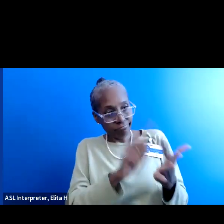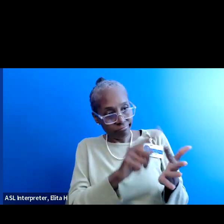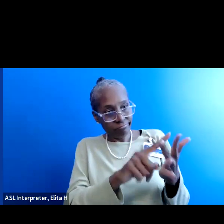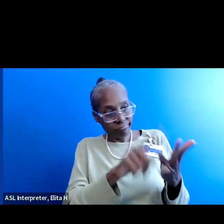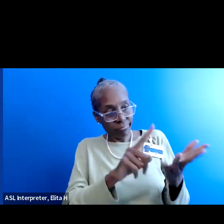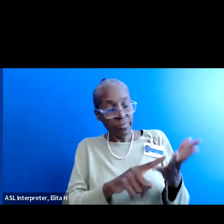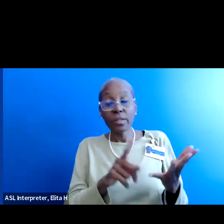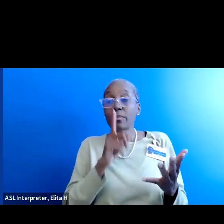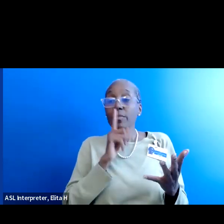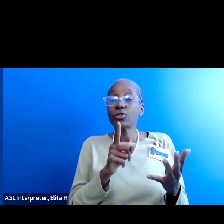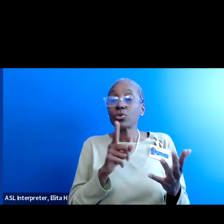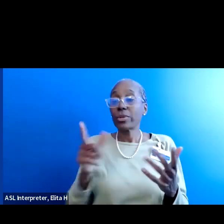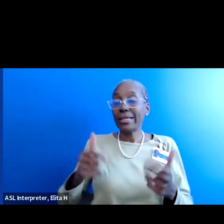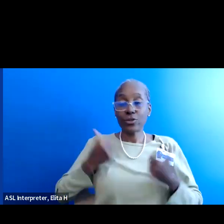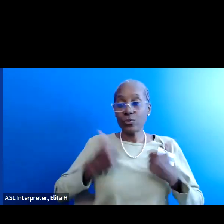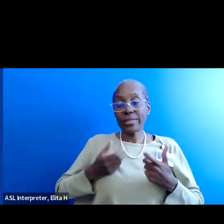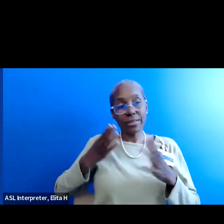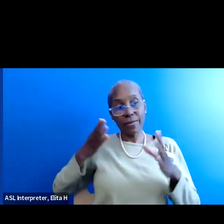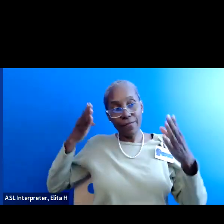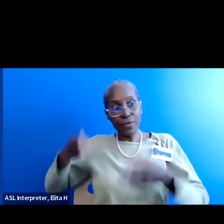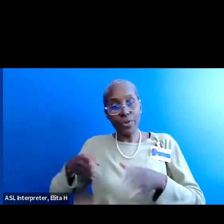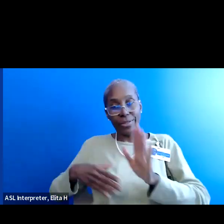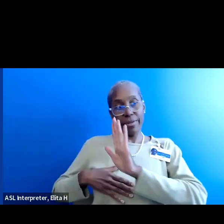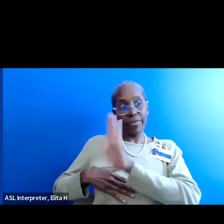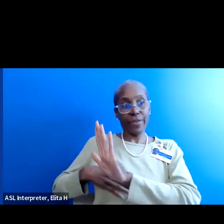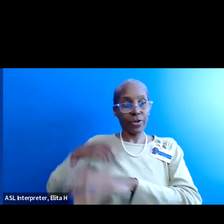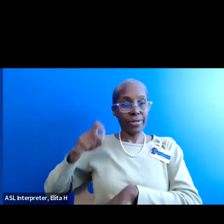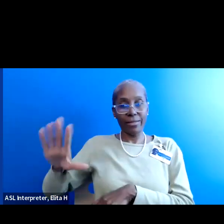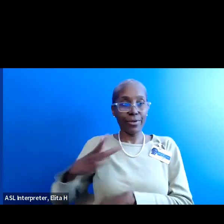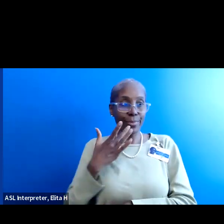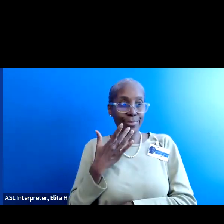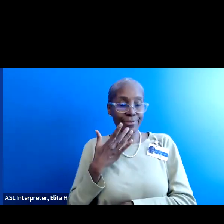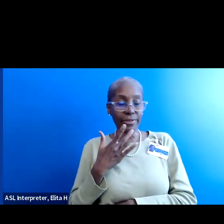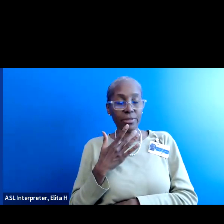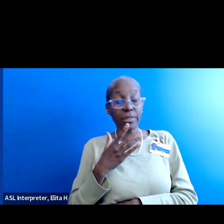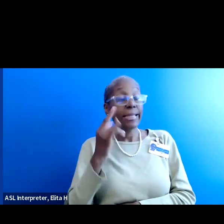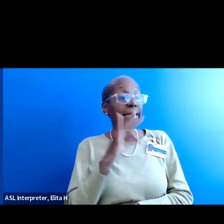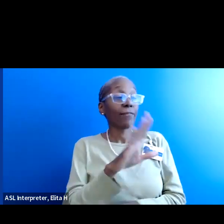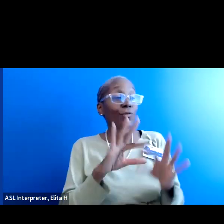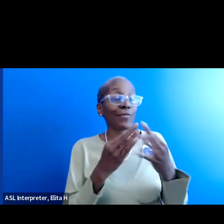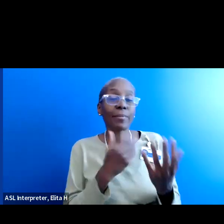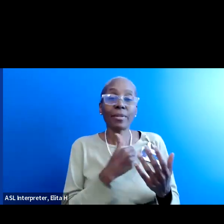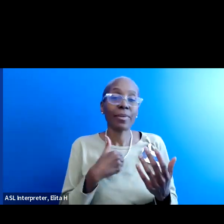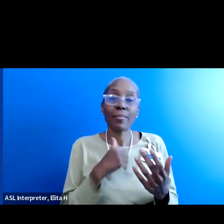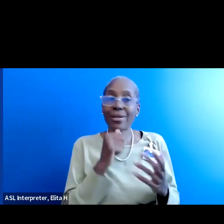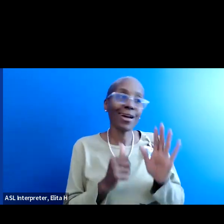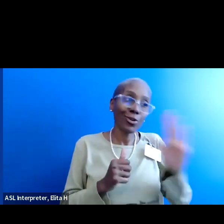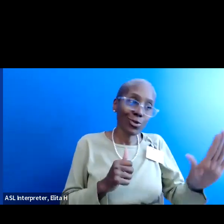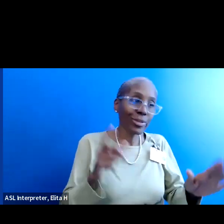Make sure it's resident directed regarding their needs and preferences. If you're a family member, not your needs and preferences.